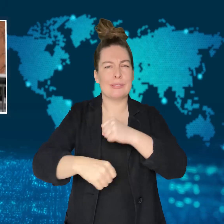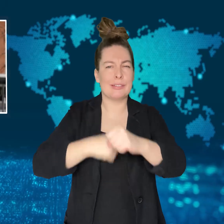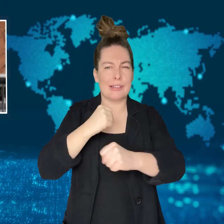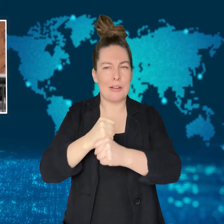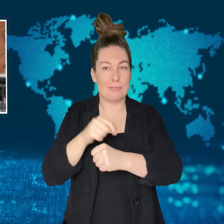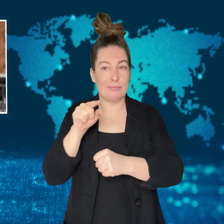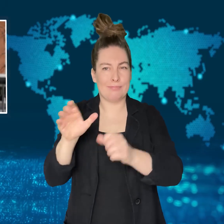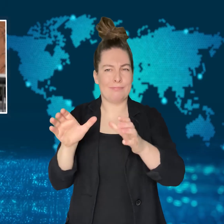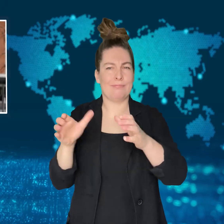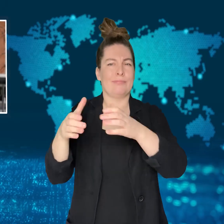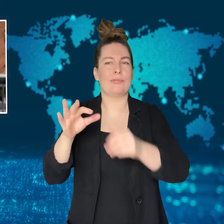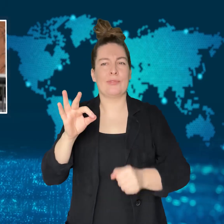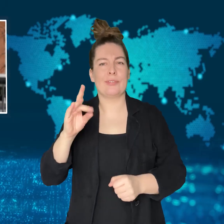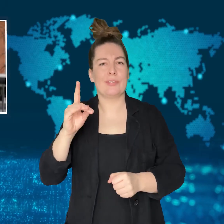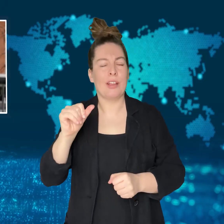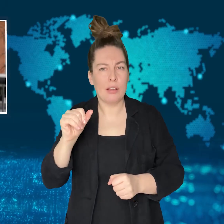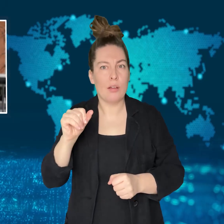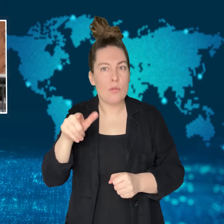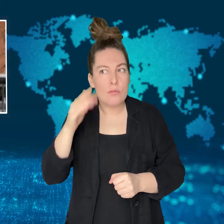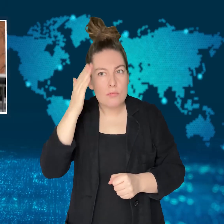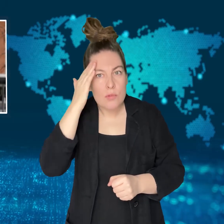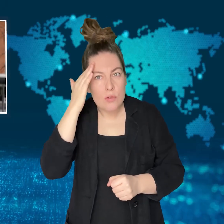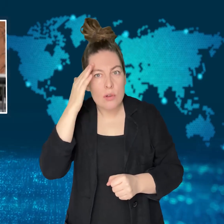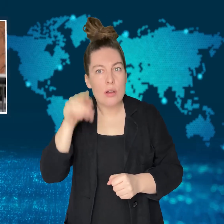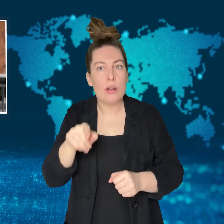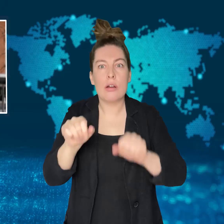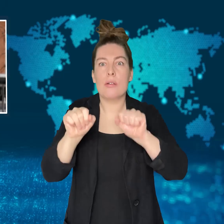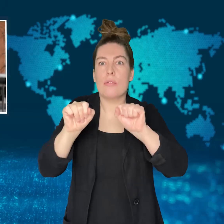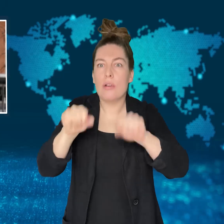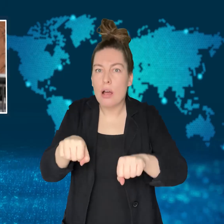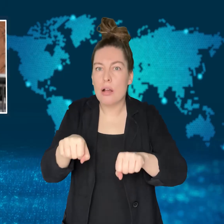called Red Number 3 - from the nation's food supply.